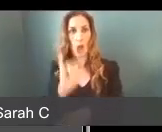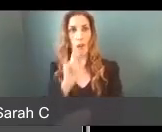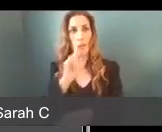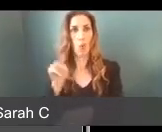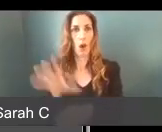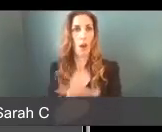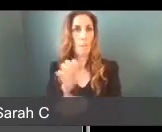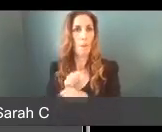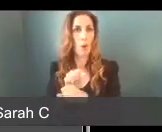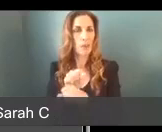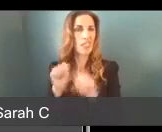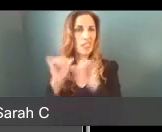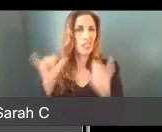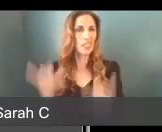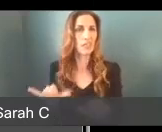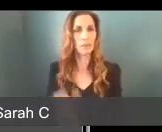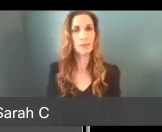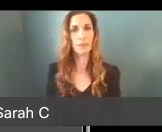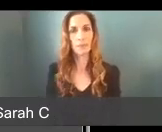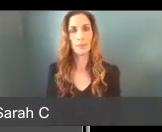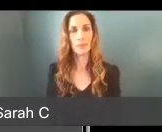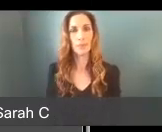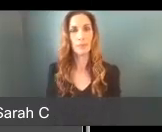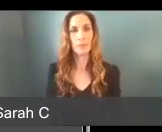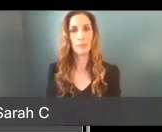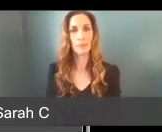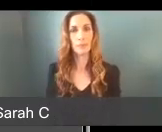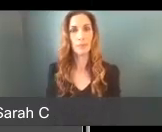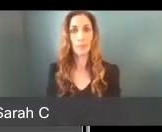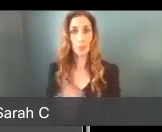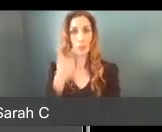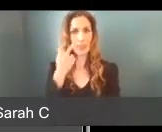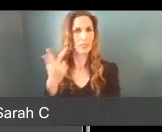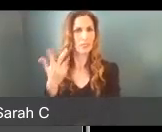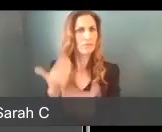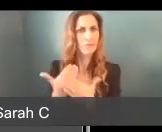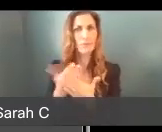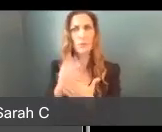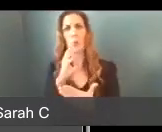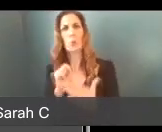system. So don't be surprised if you see this if you've seen our old one. This is our new system,